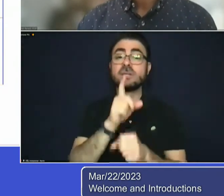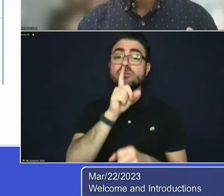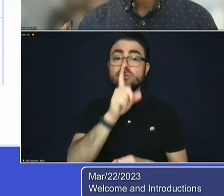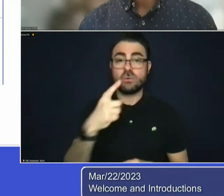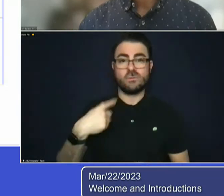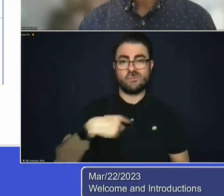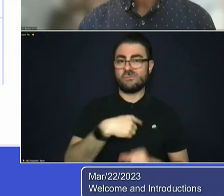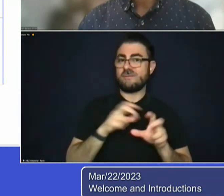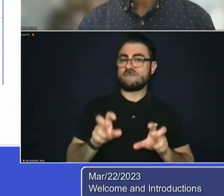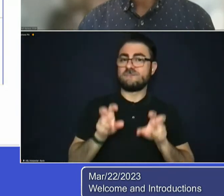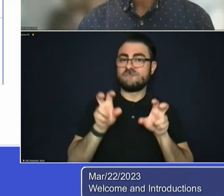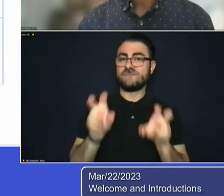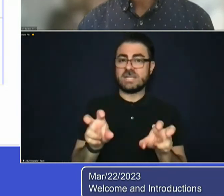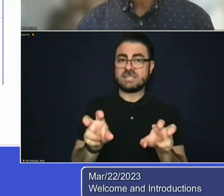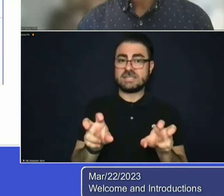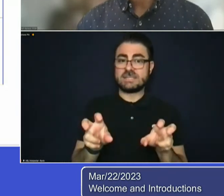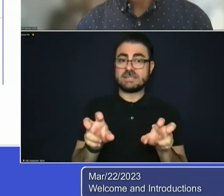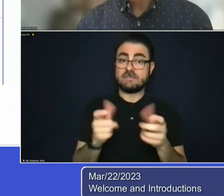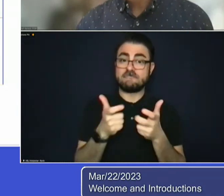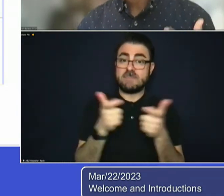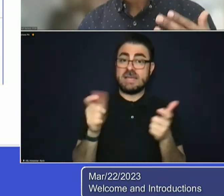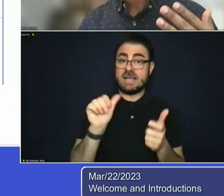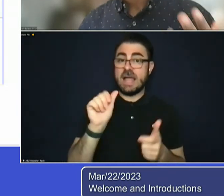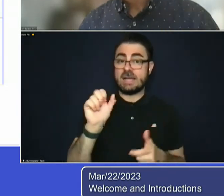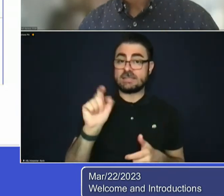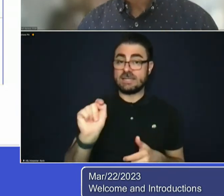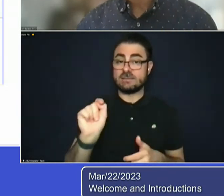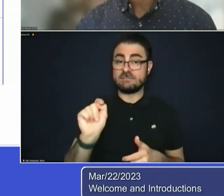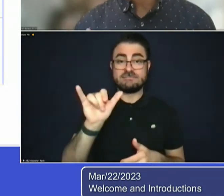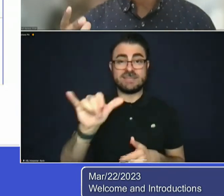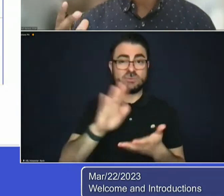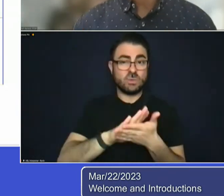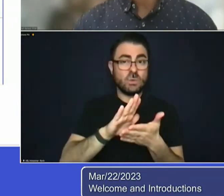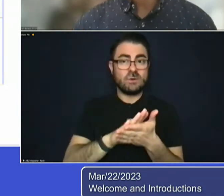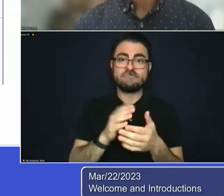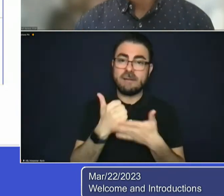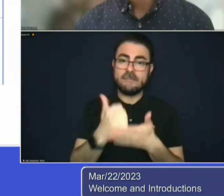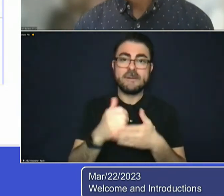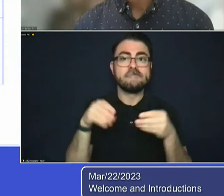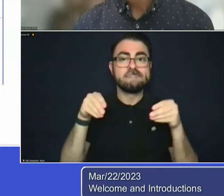ARE EVERYWHERE IN THE COMMUNITY.